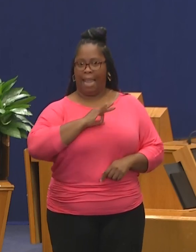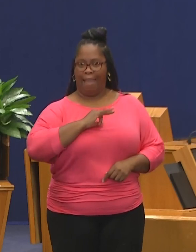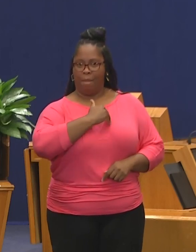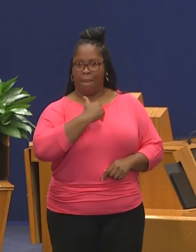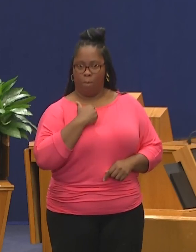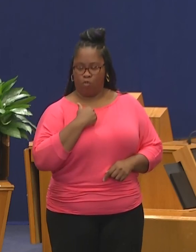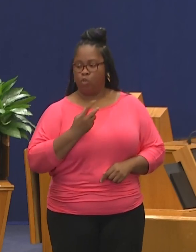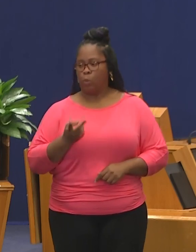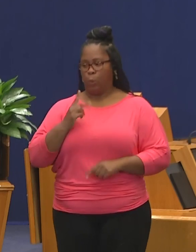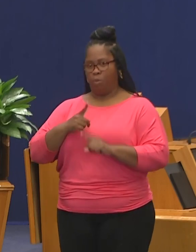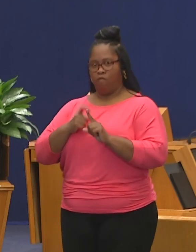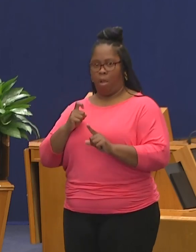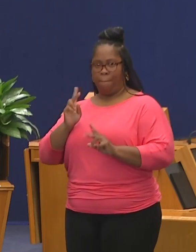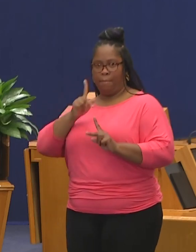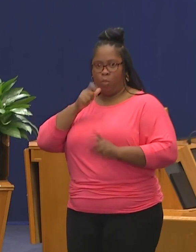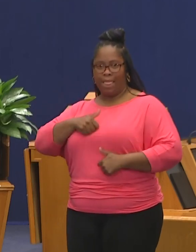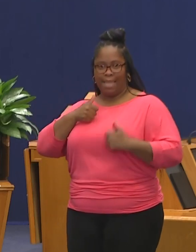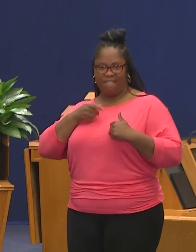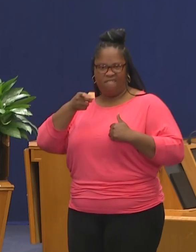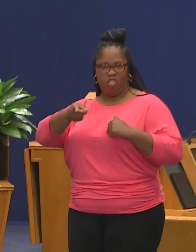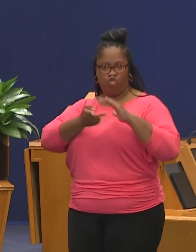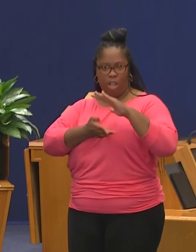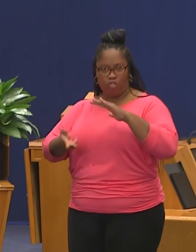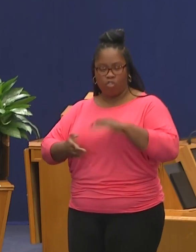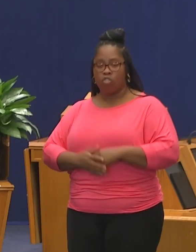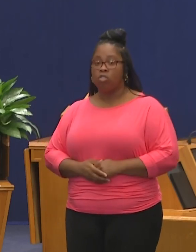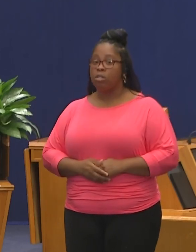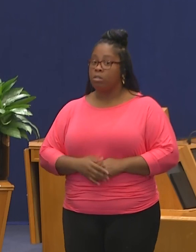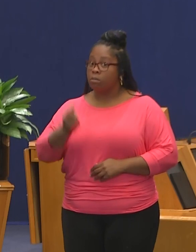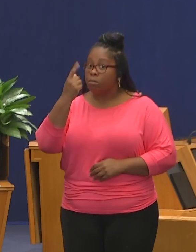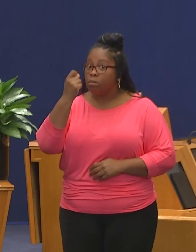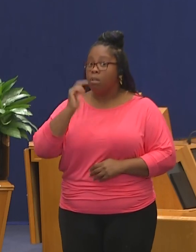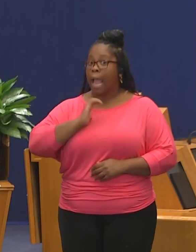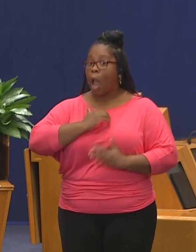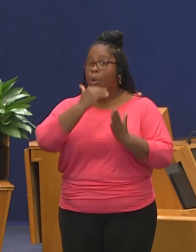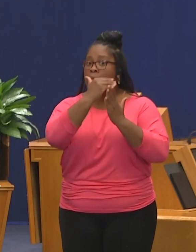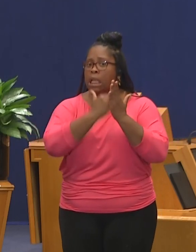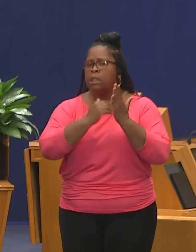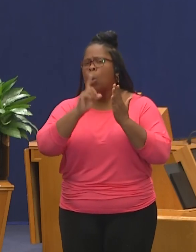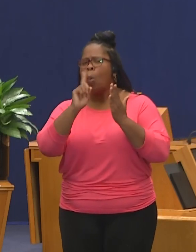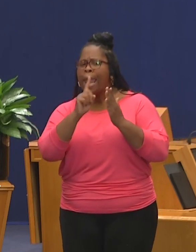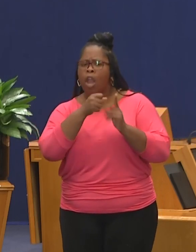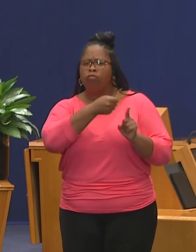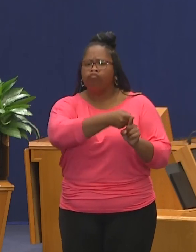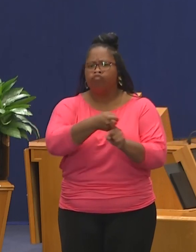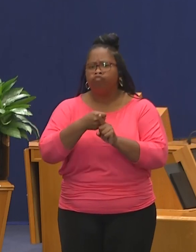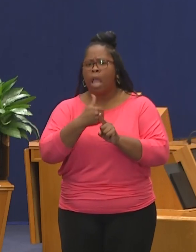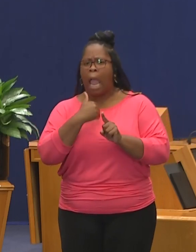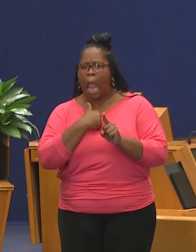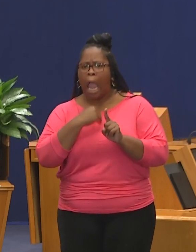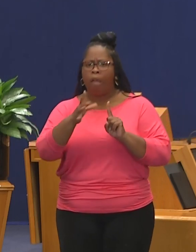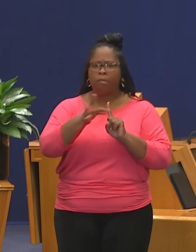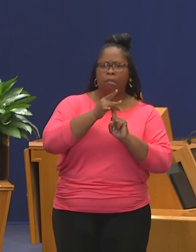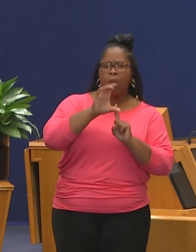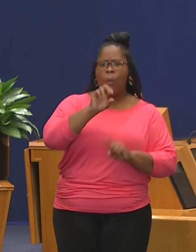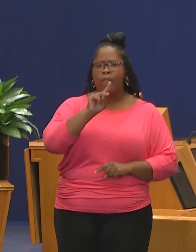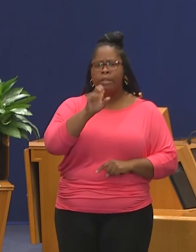RESIDENTS -- WHO WERE AMONG TWO WERE AMONG STAFF MEMBERS AND TWO RESIDENTS AT THE SHELTERS. AS A